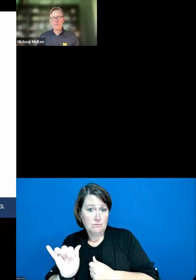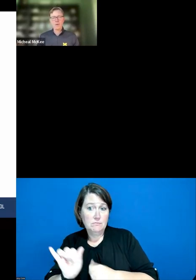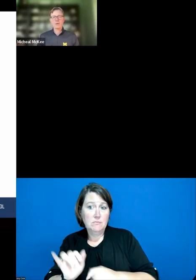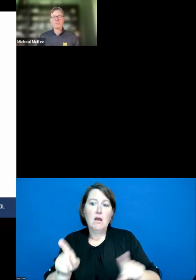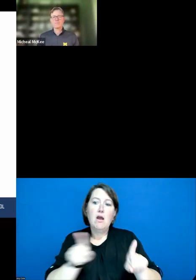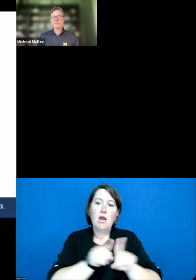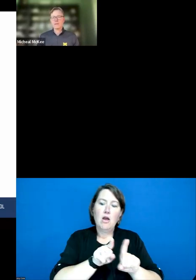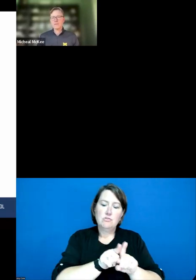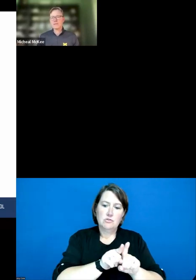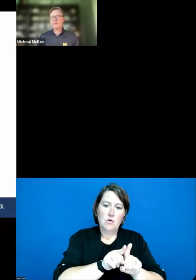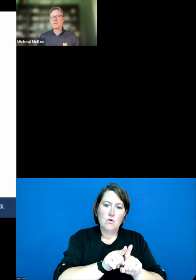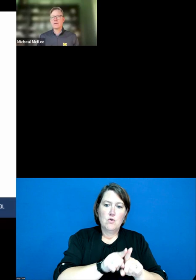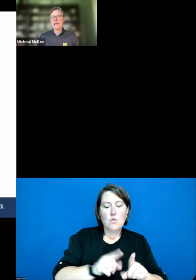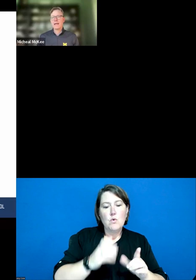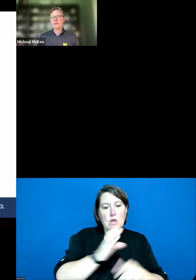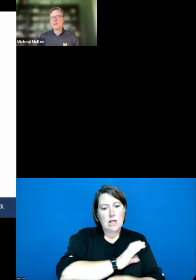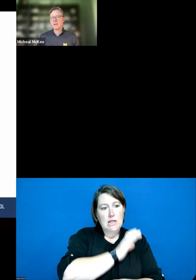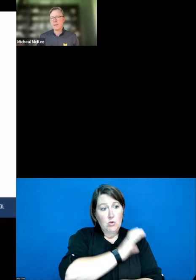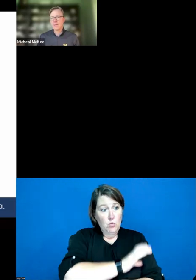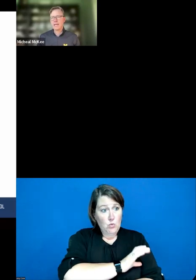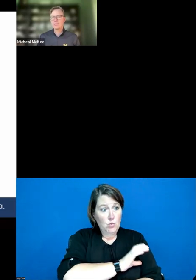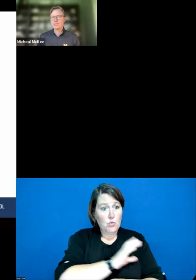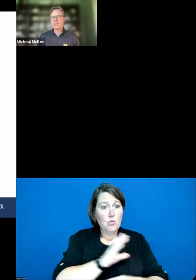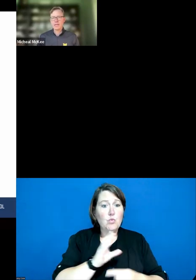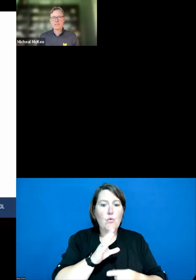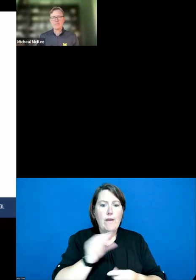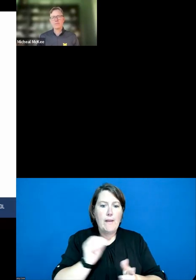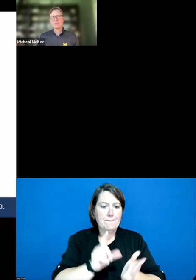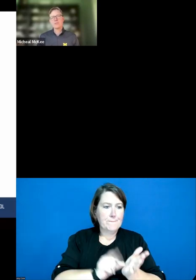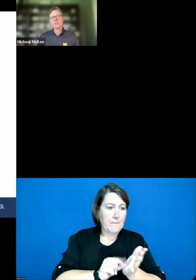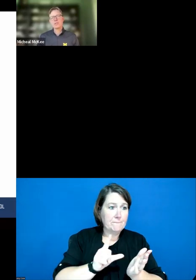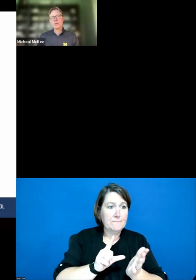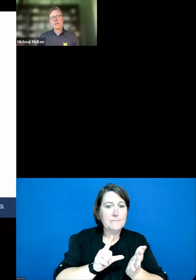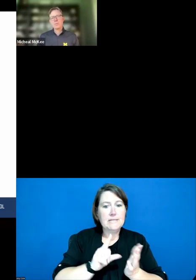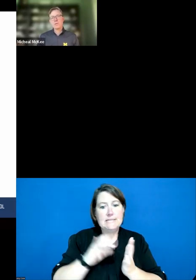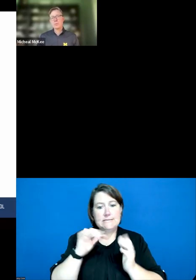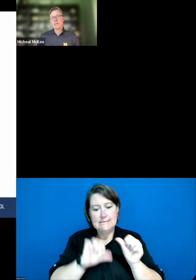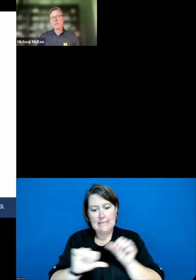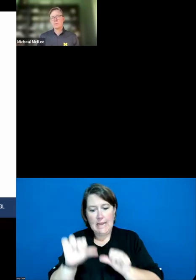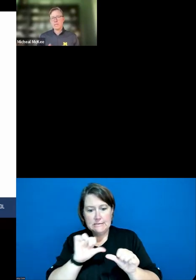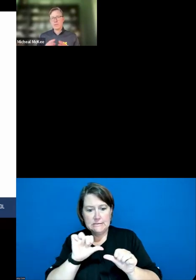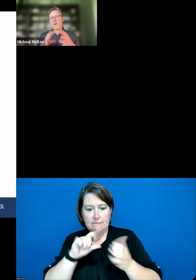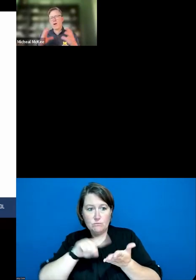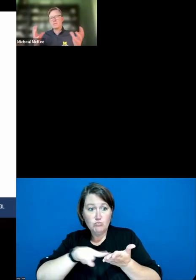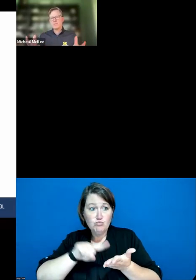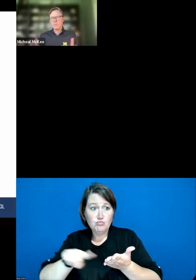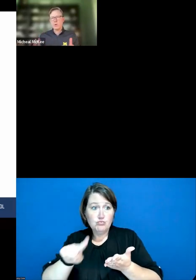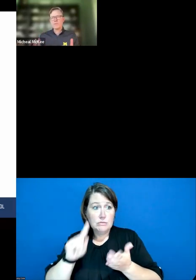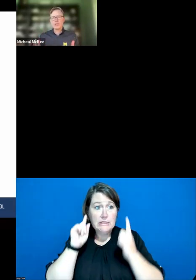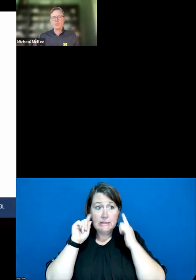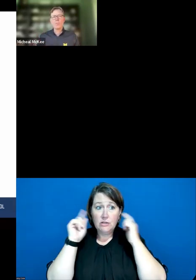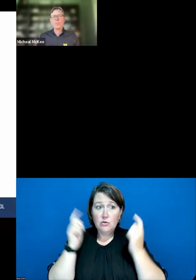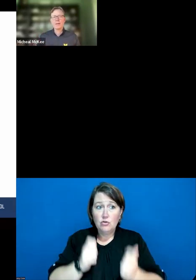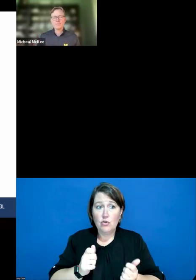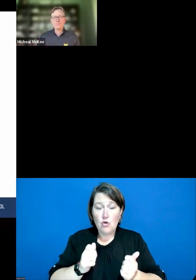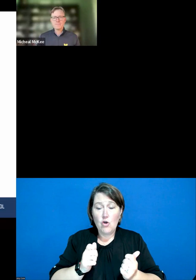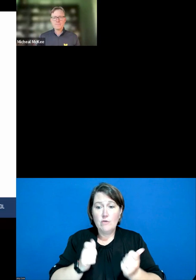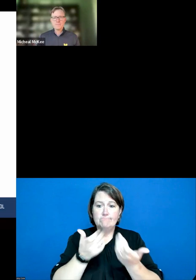of our clinical and publication, scientific research in which we use hearing loss as more of a general bucket.